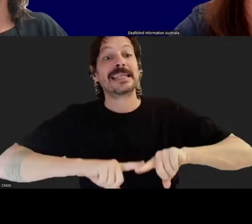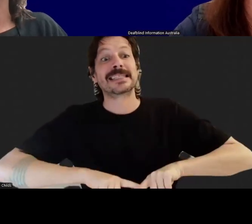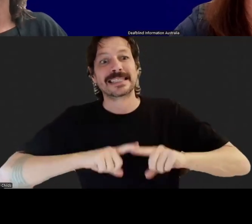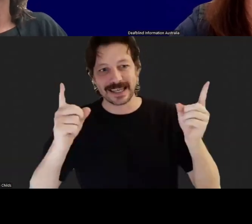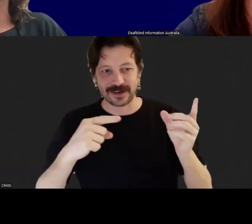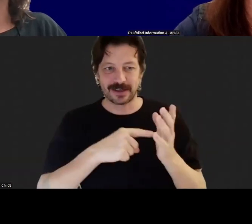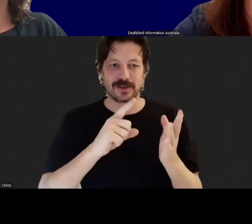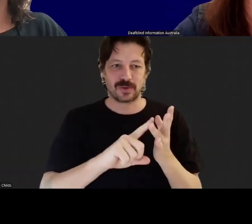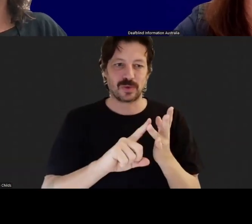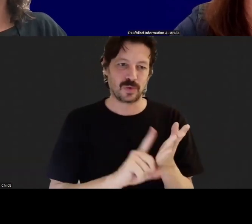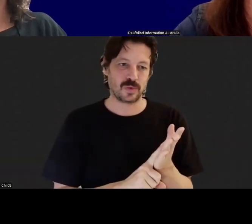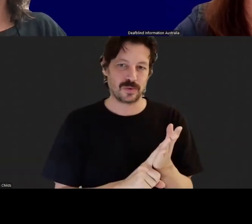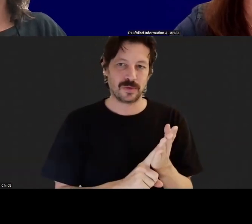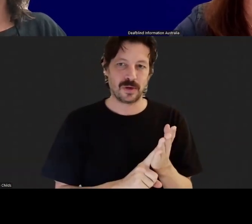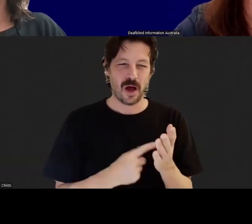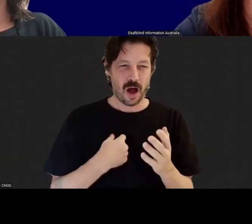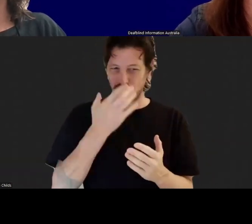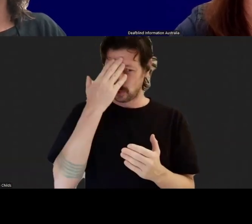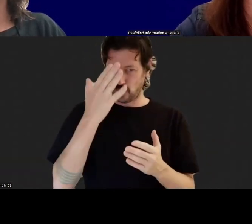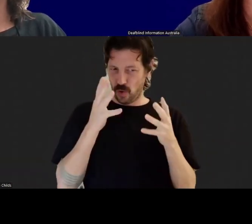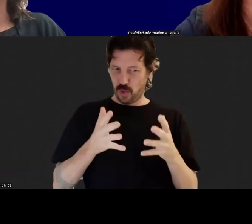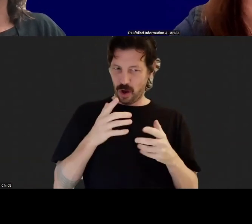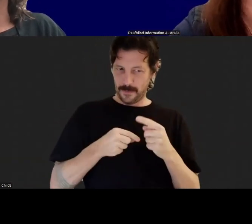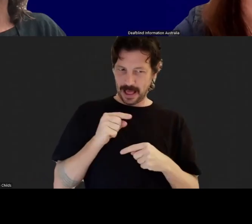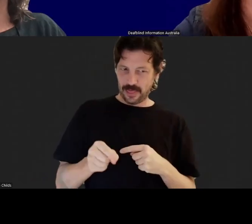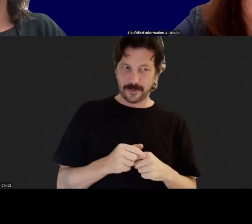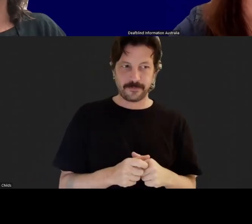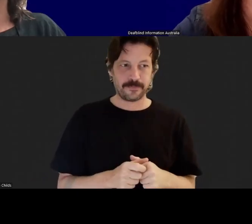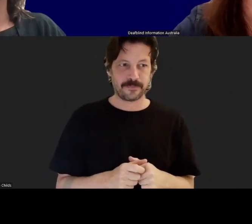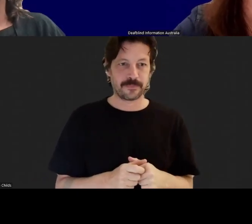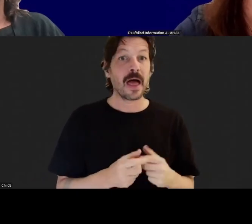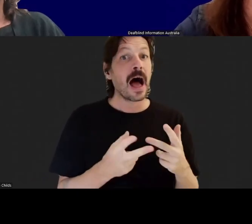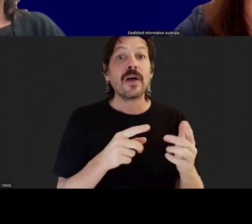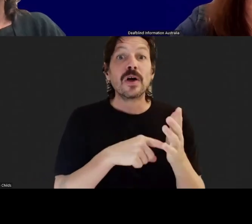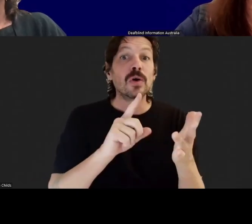I don't much about it. The other tool that might be very helpful for people to know is that the